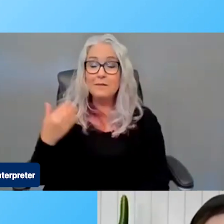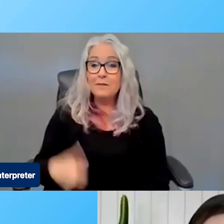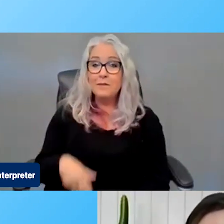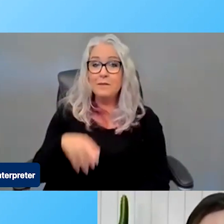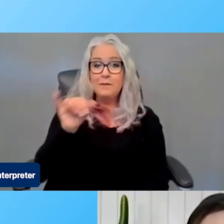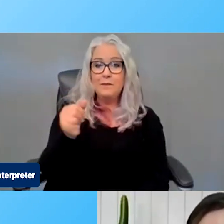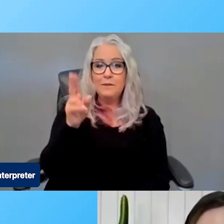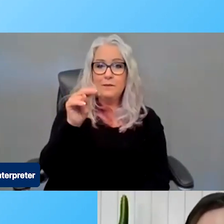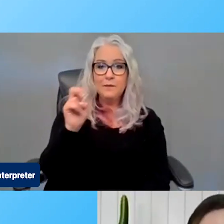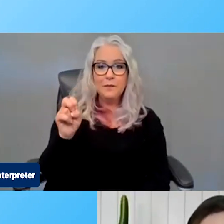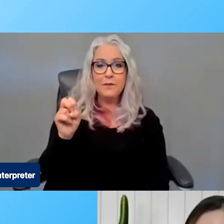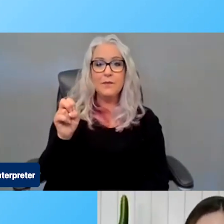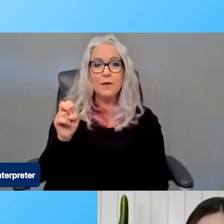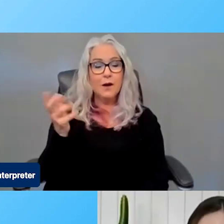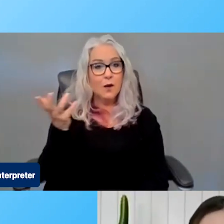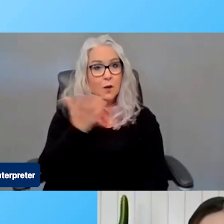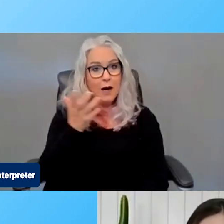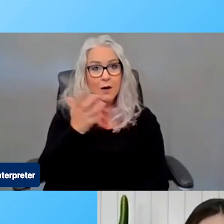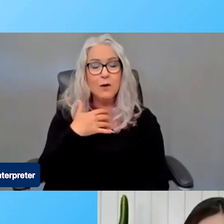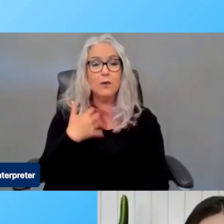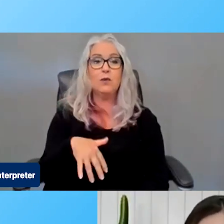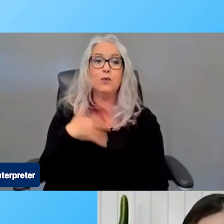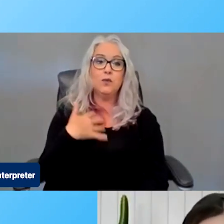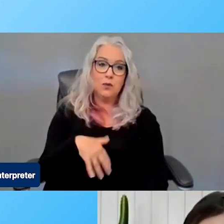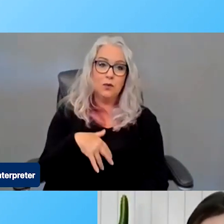Takes your breath away listening to this, Linda. Thanks.